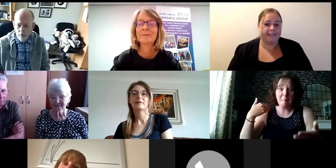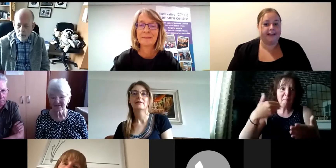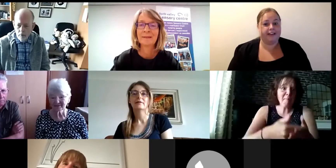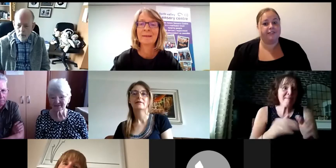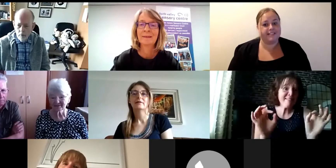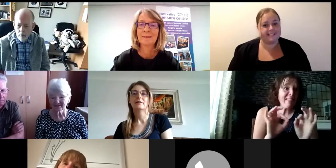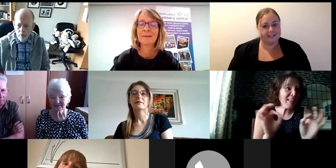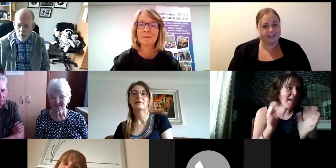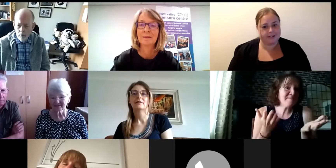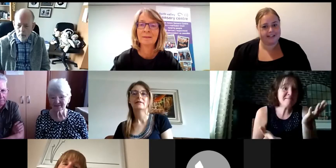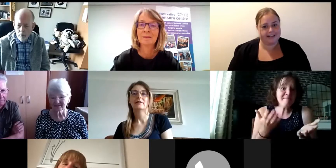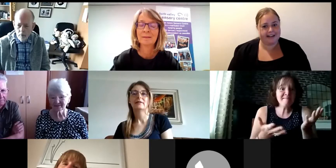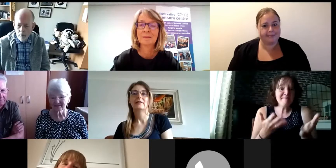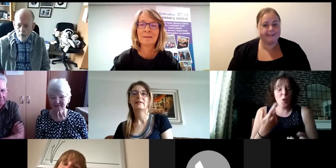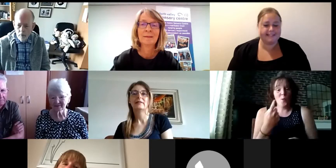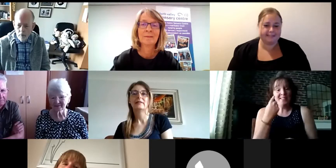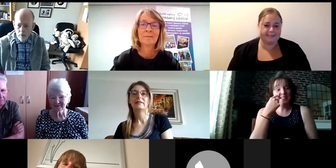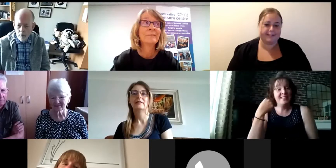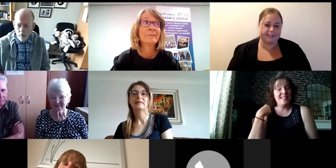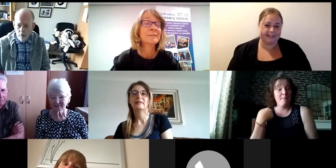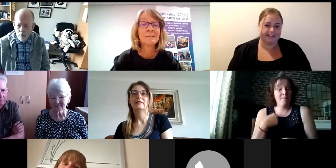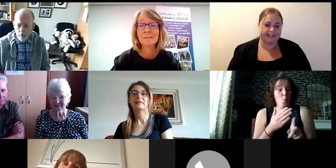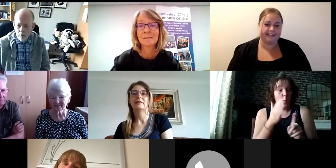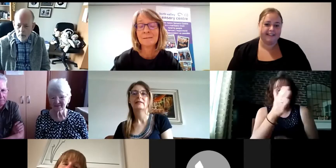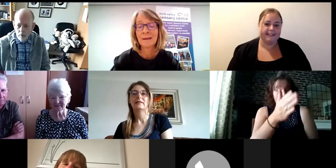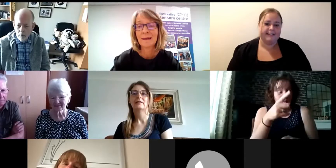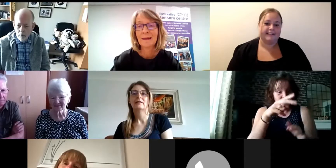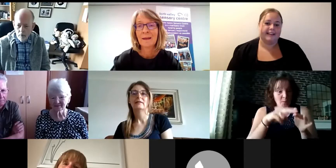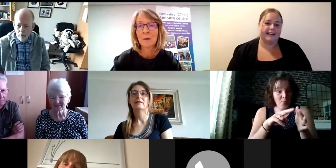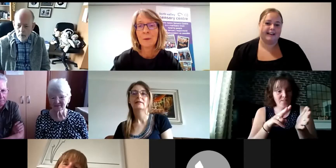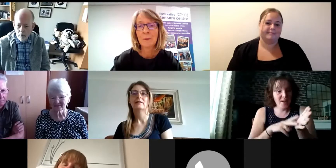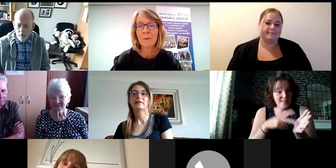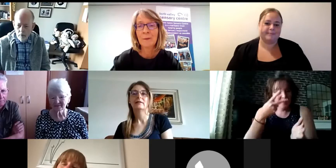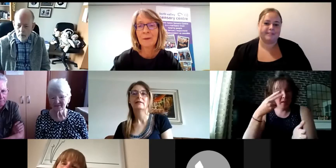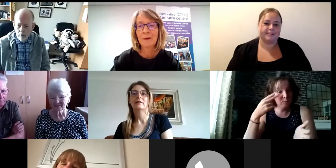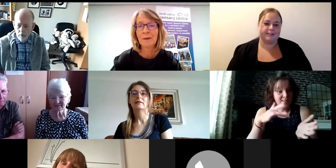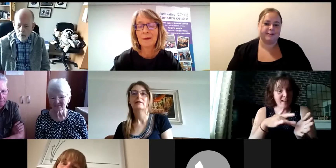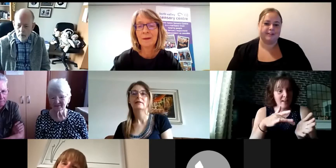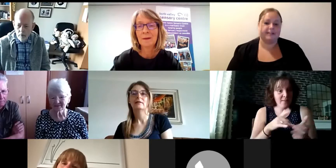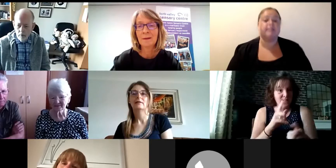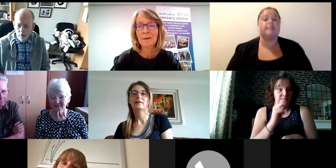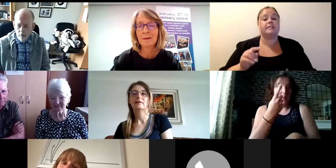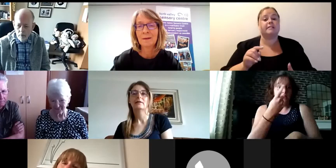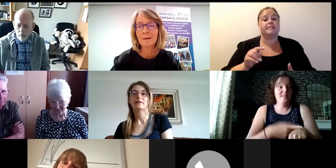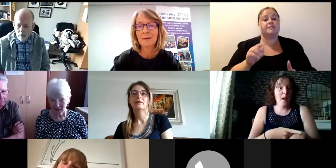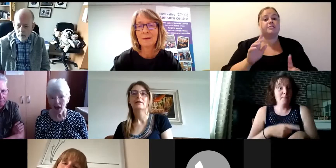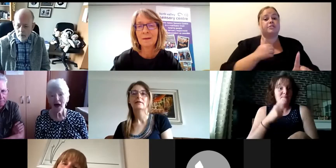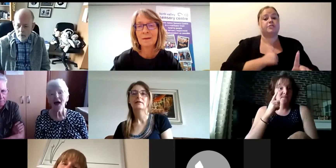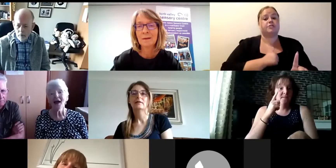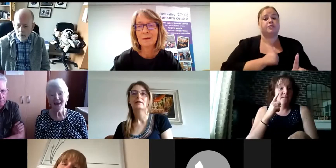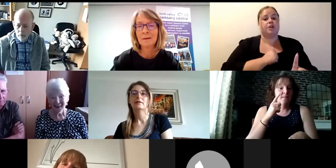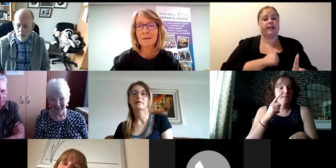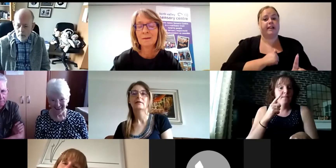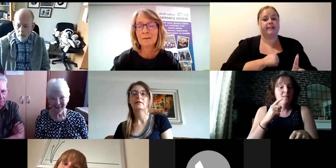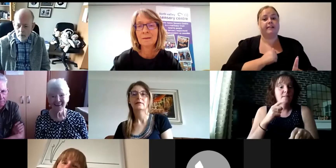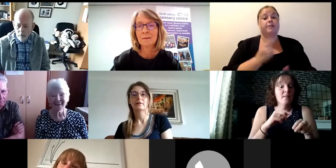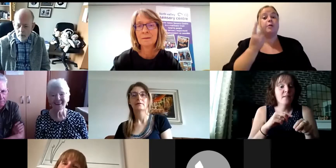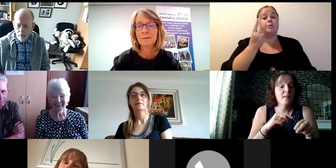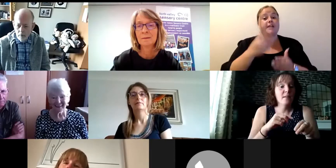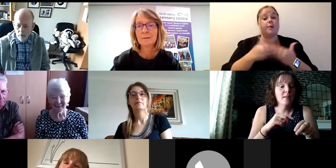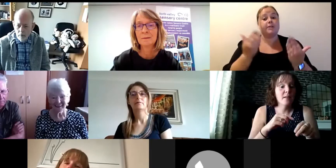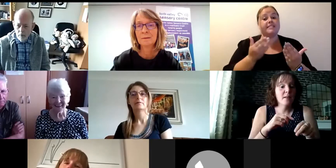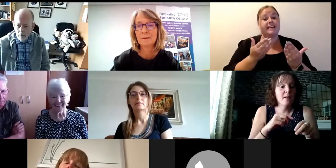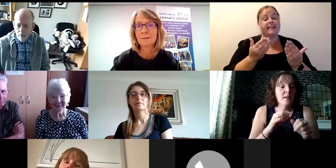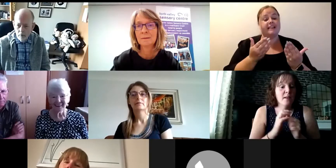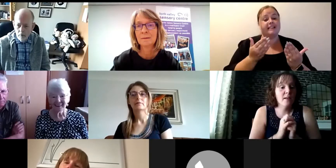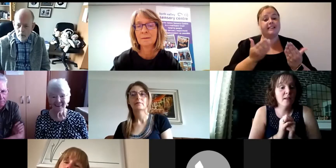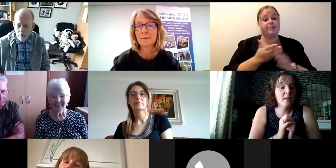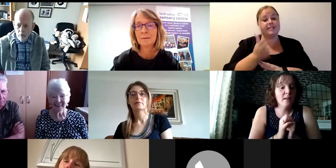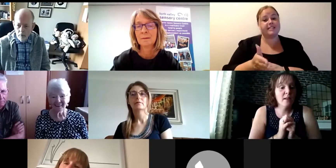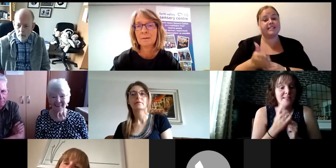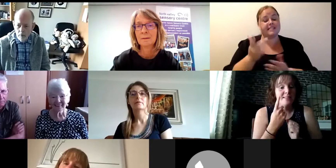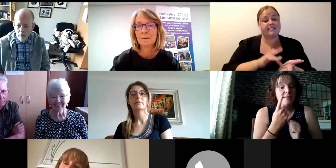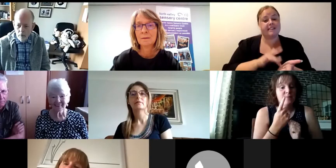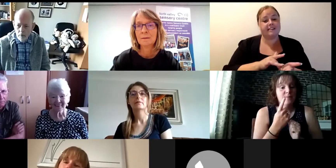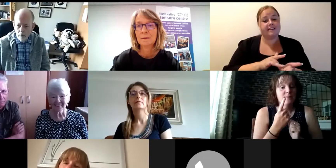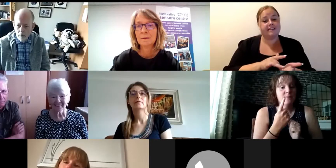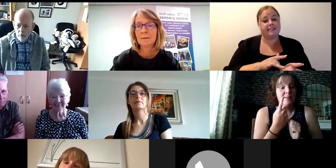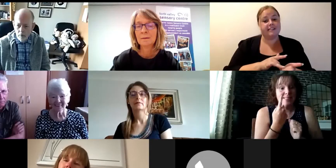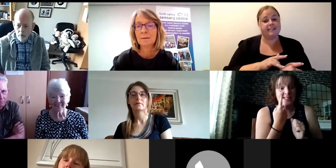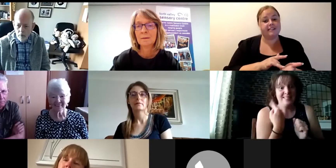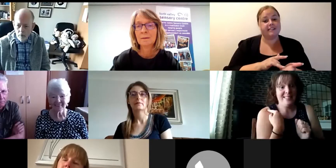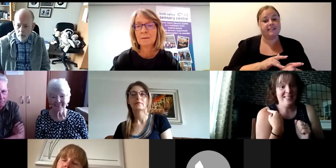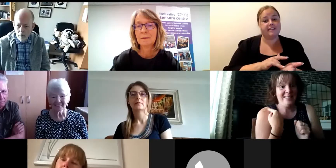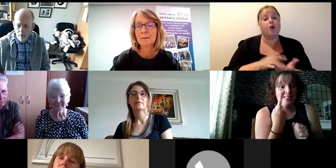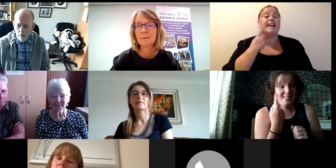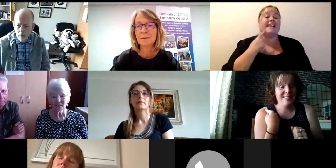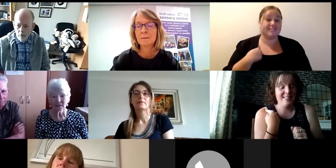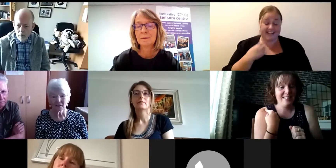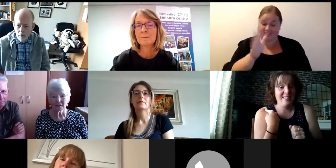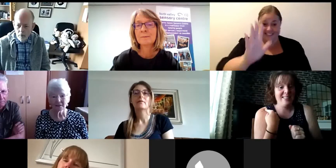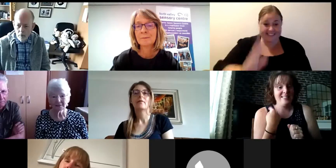Then obviously lockdown happened and I've been doing nothing!